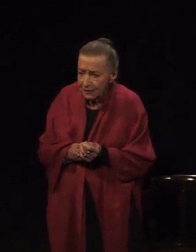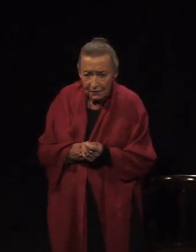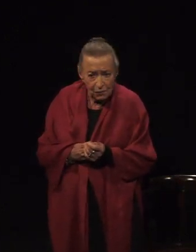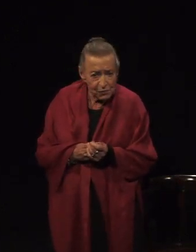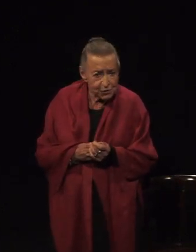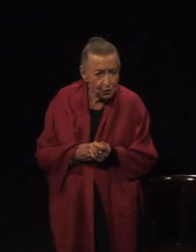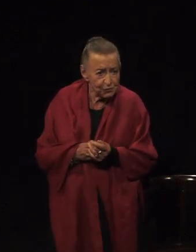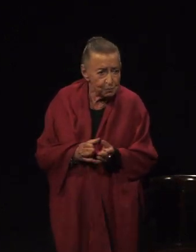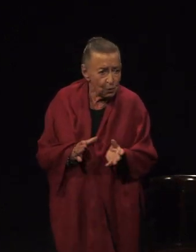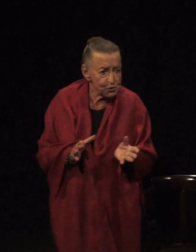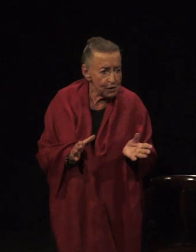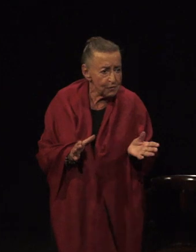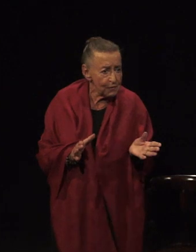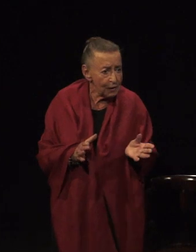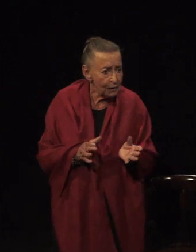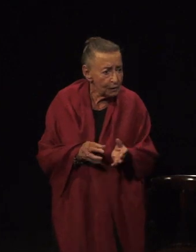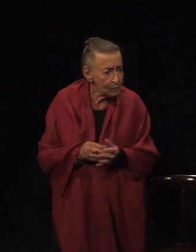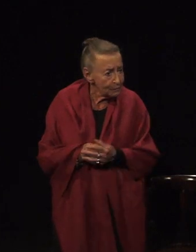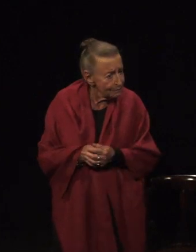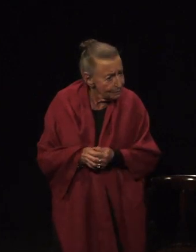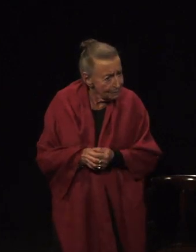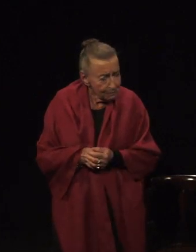Asked how he felt, he yawned.